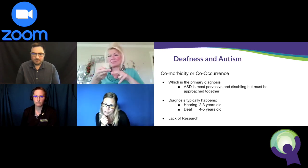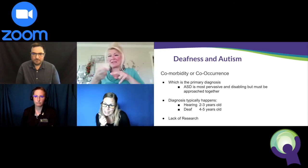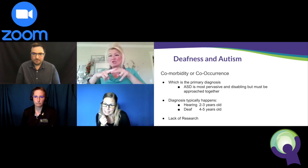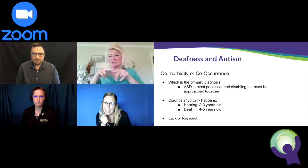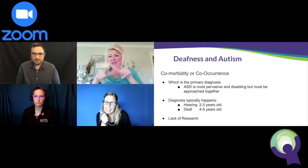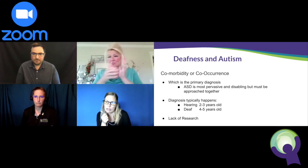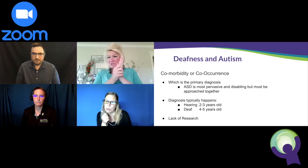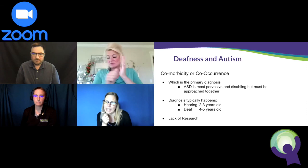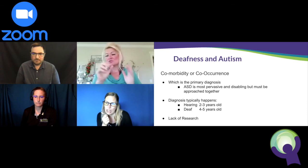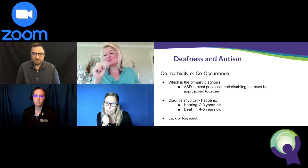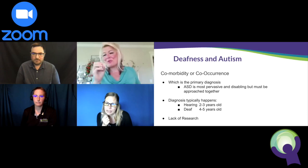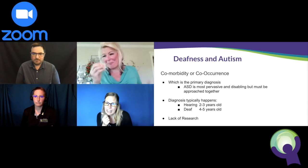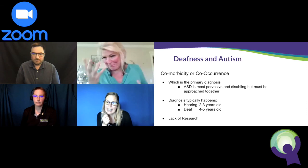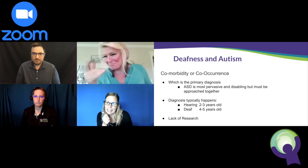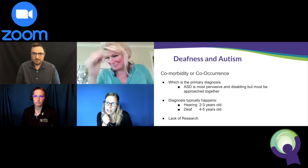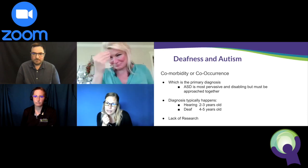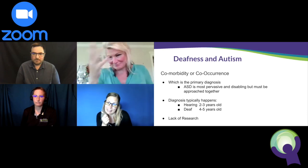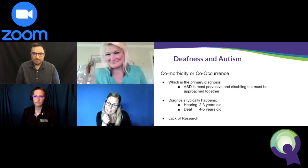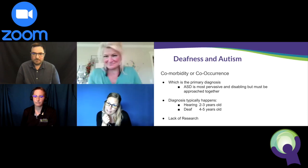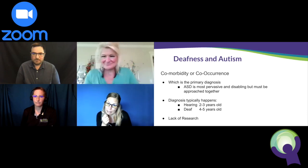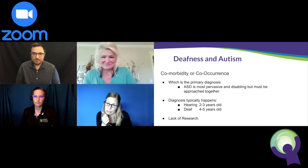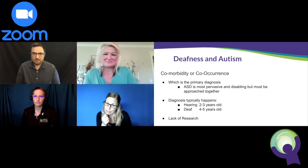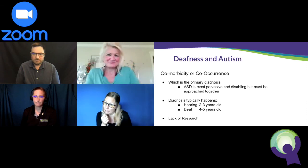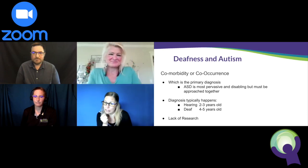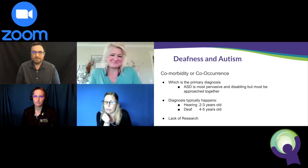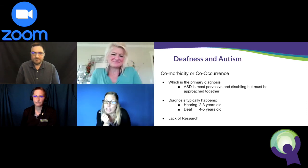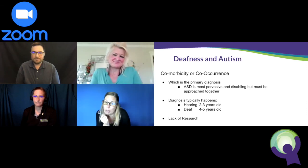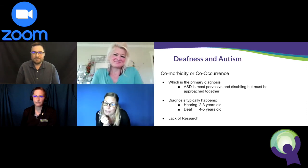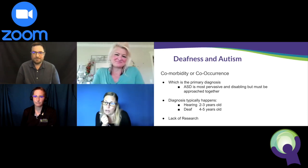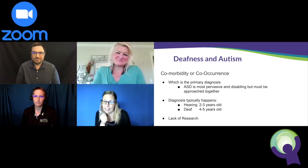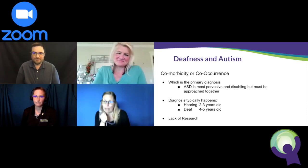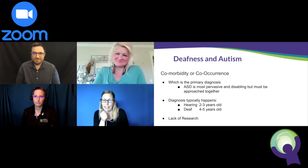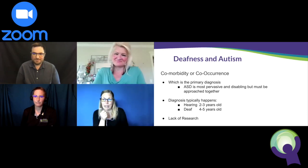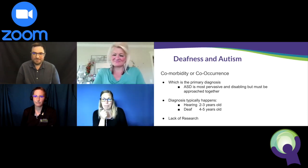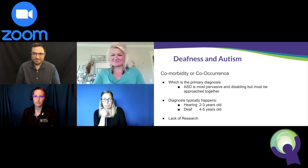loss or not. So it really helps increase their language skills. So just want to throw that out there.